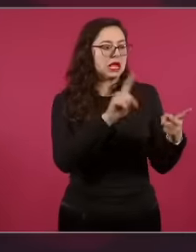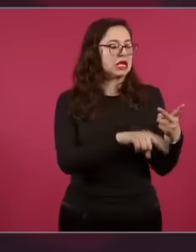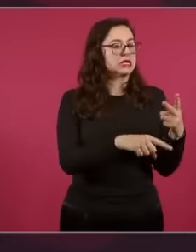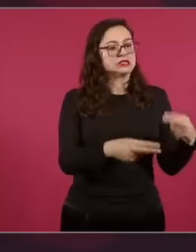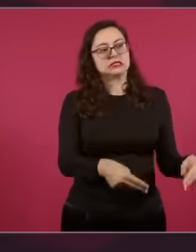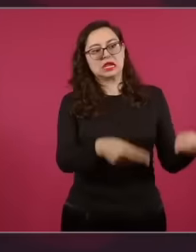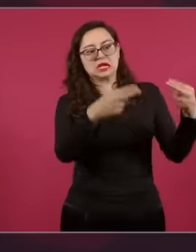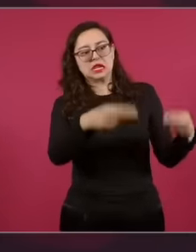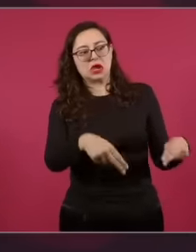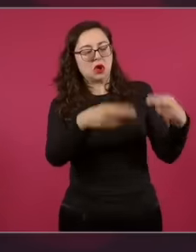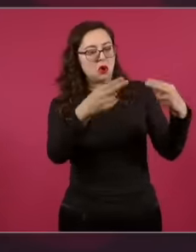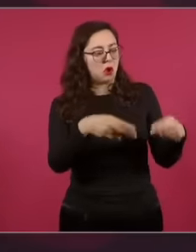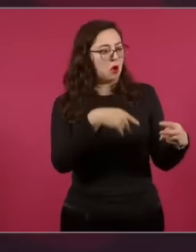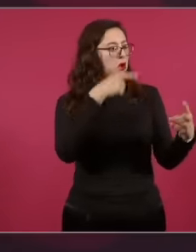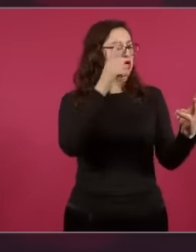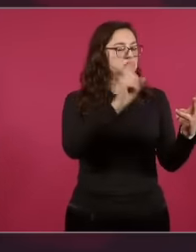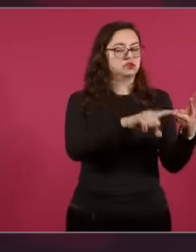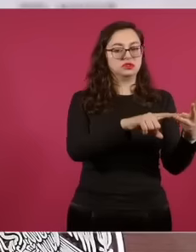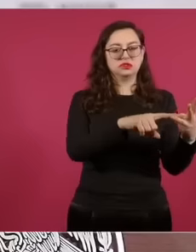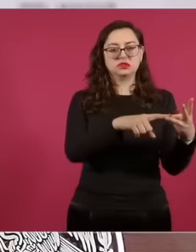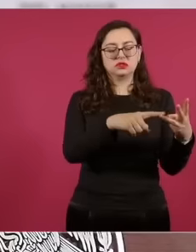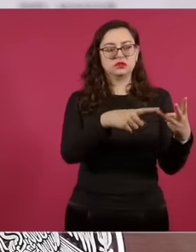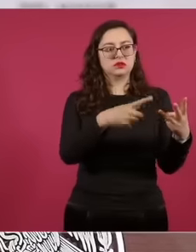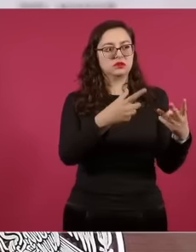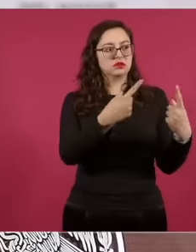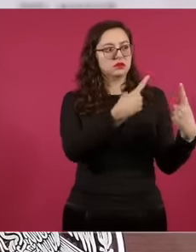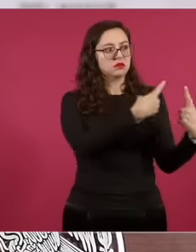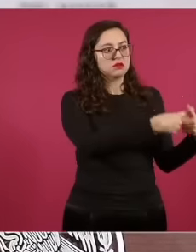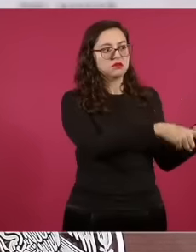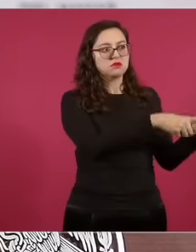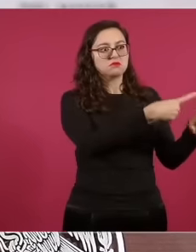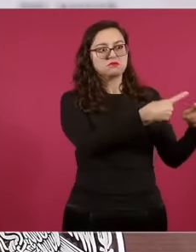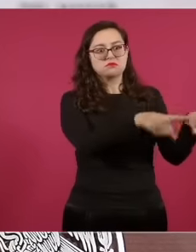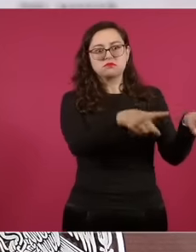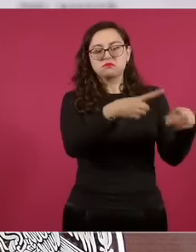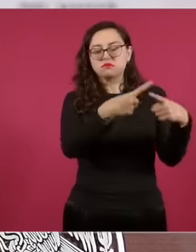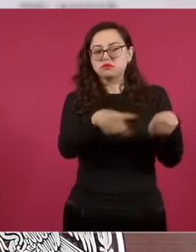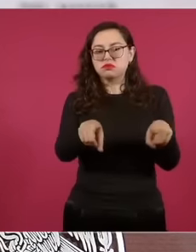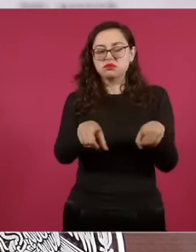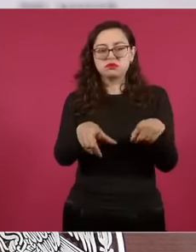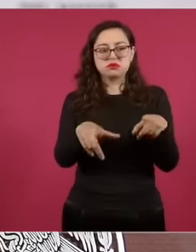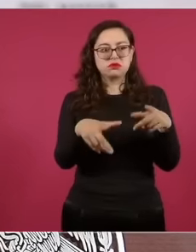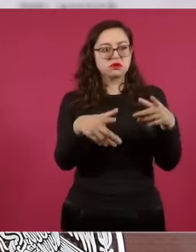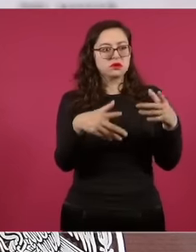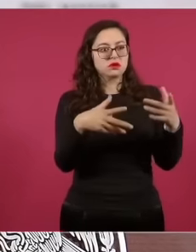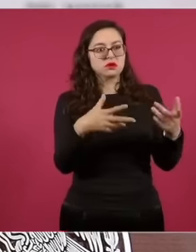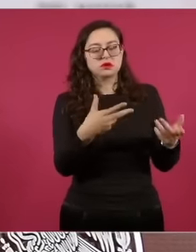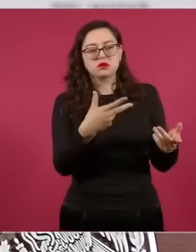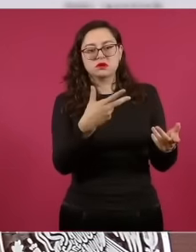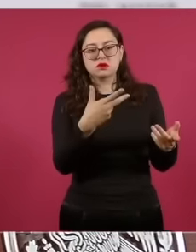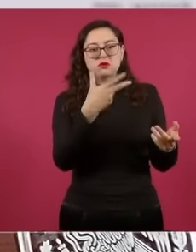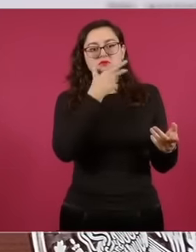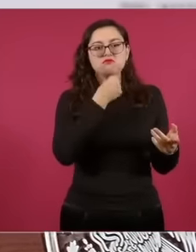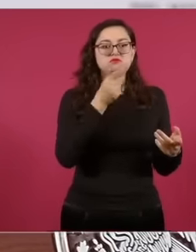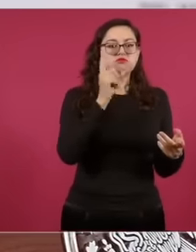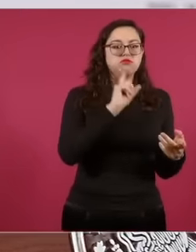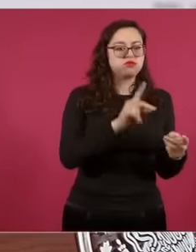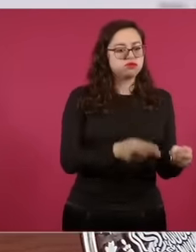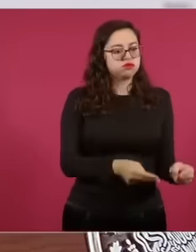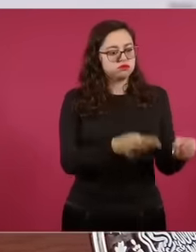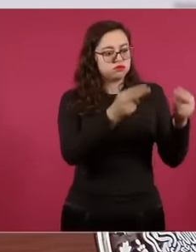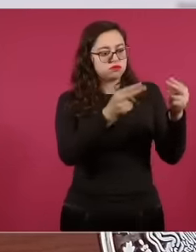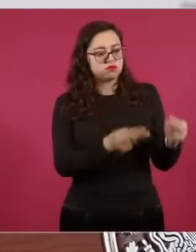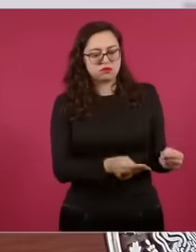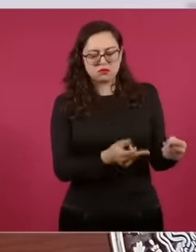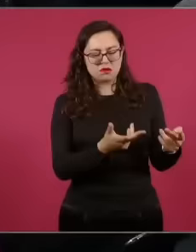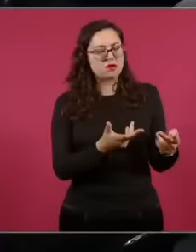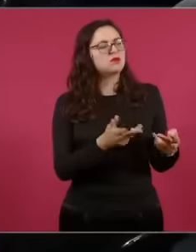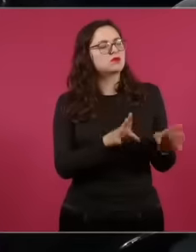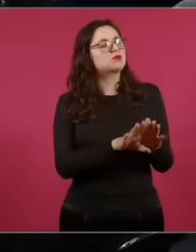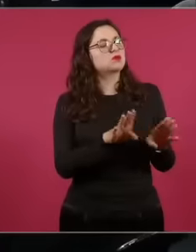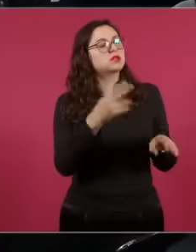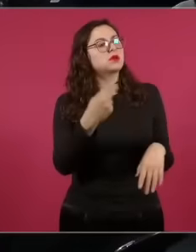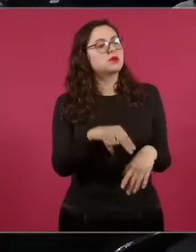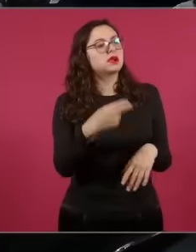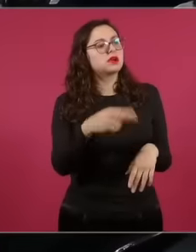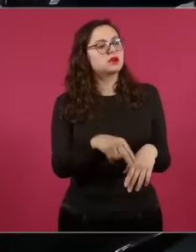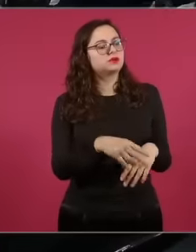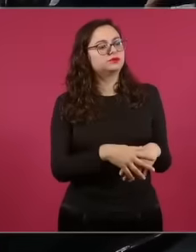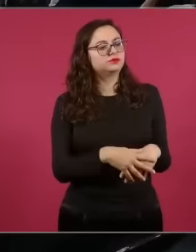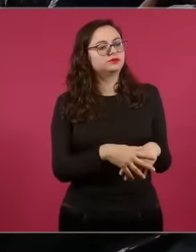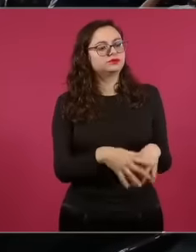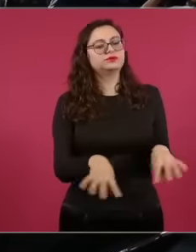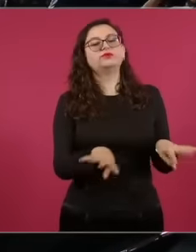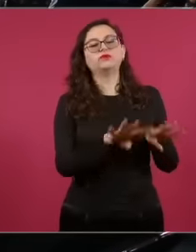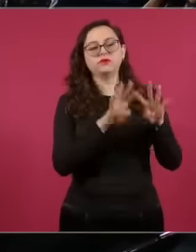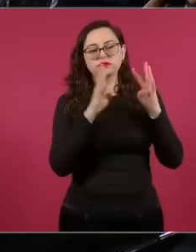businessmen and women, or What is it called now, the Mexican business council,